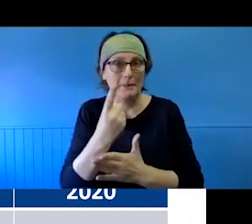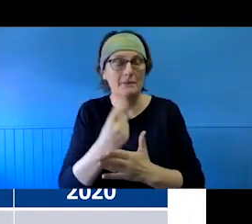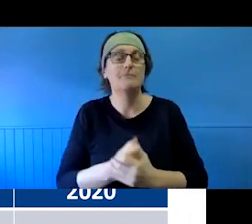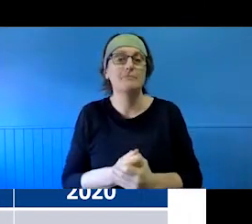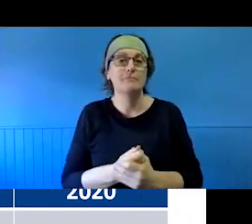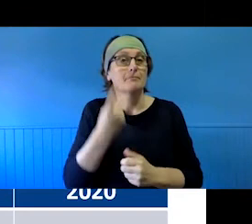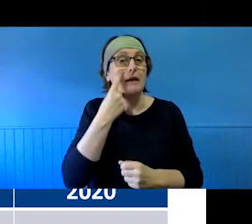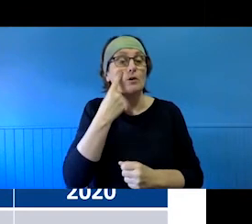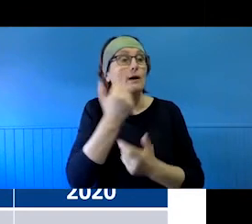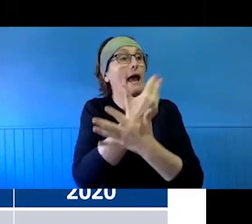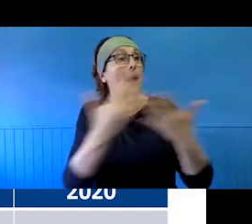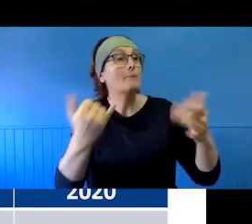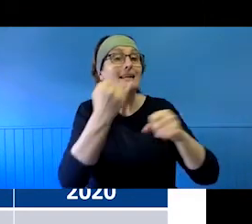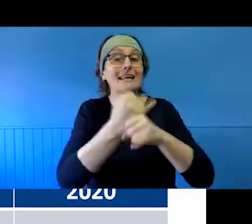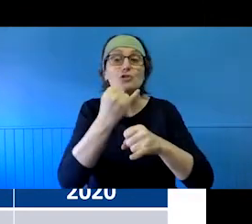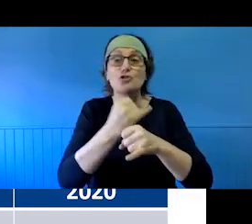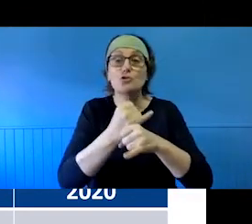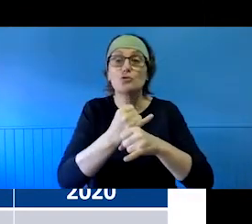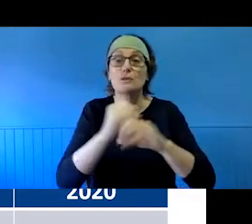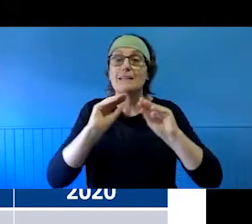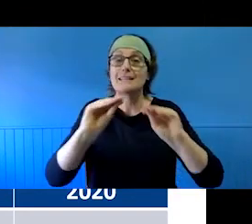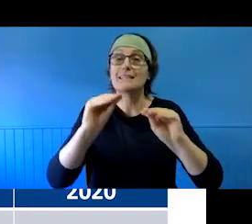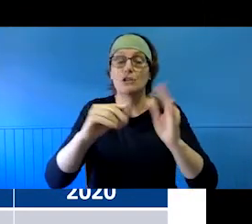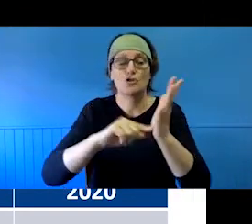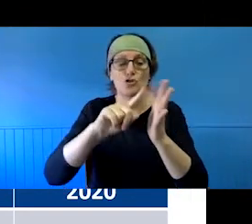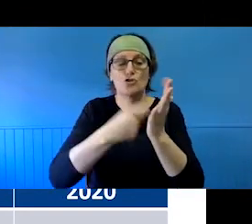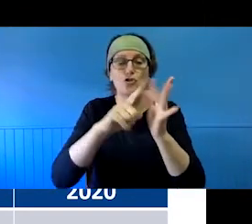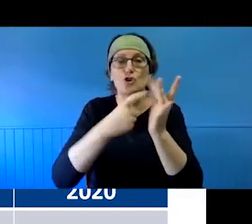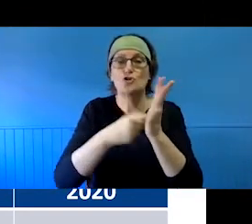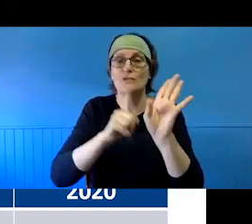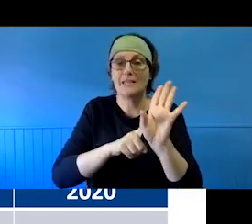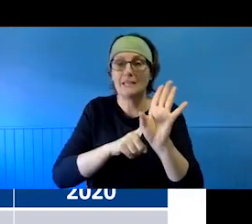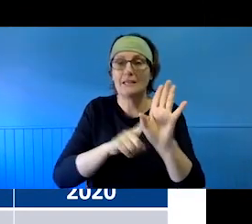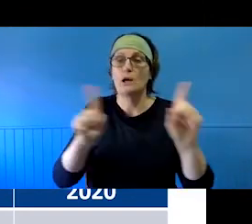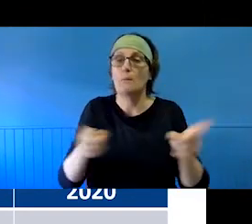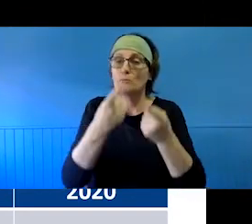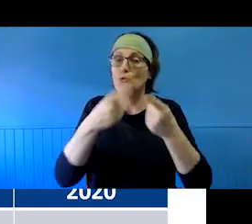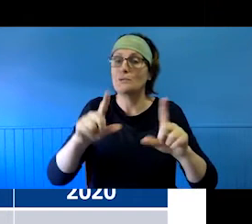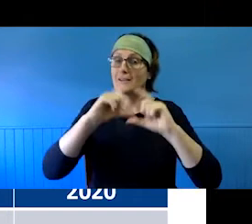institutions were teaching a tertiary music class for Bachelor of Music students online.